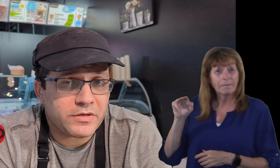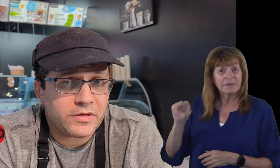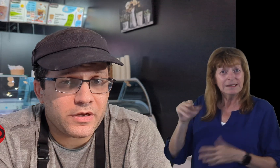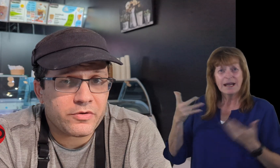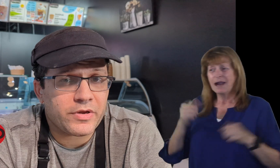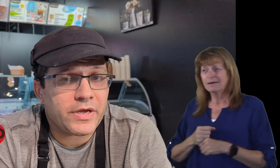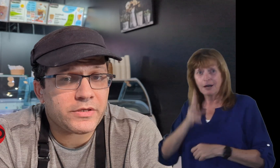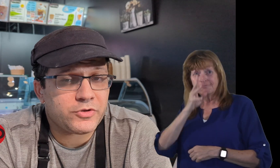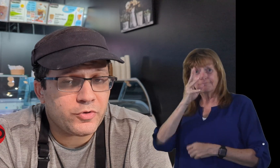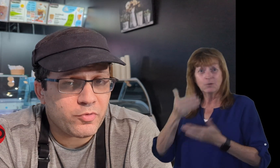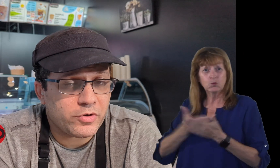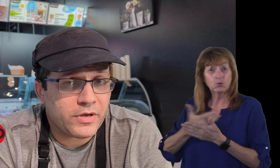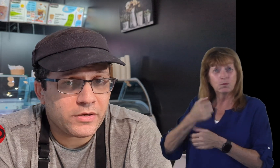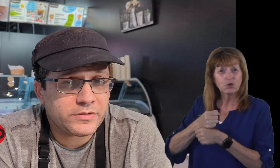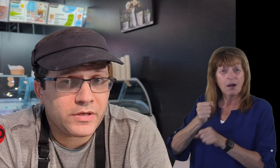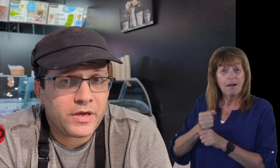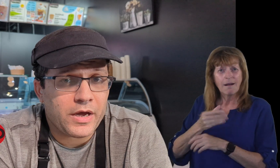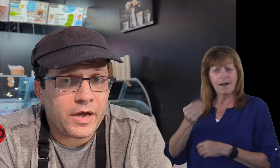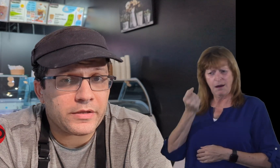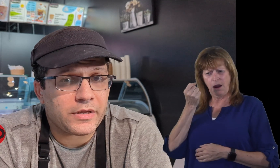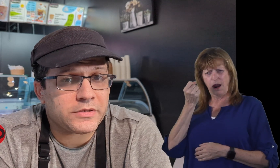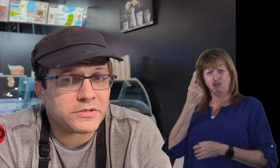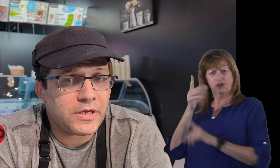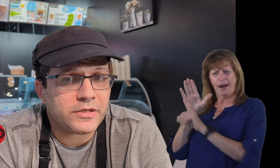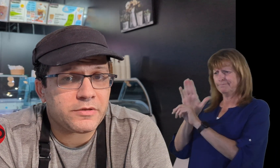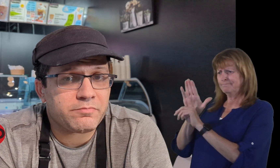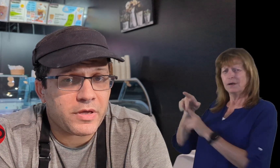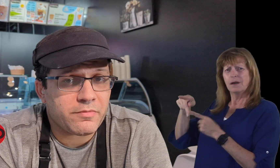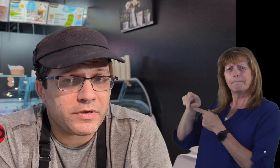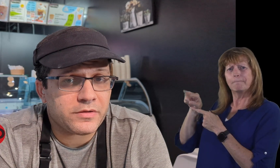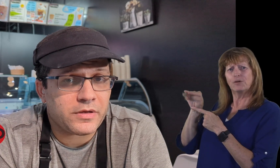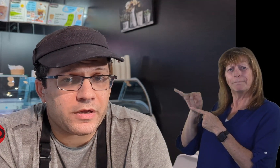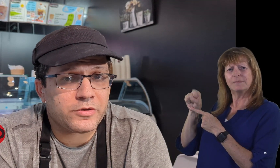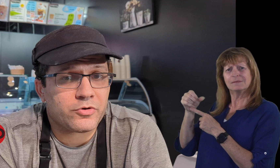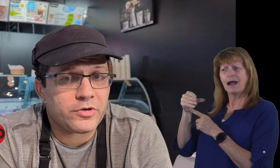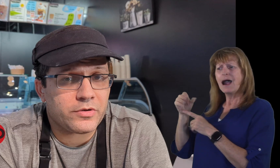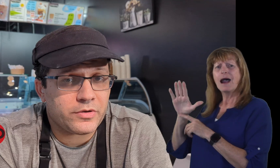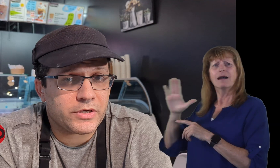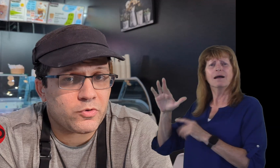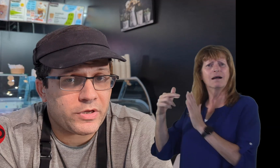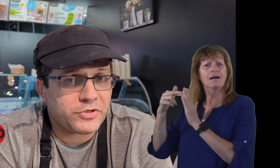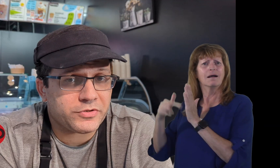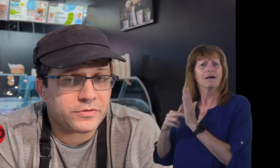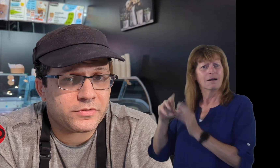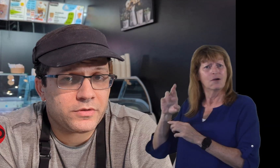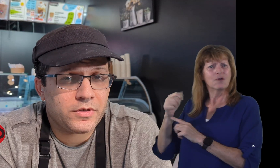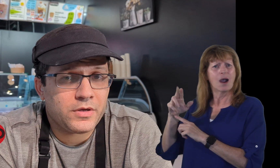advertisements, social media, creating new products and understanding